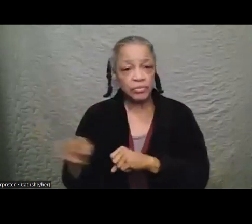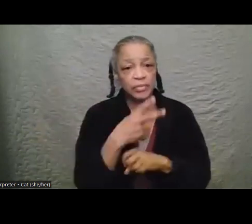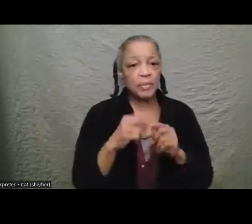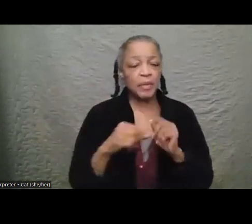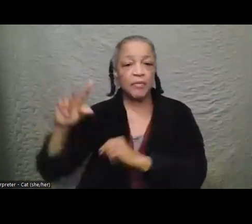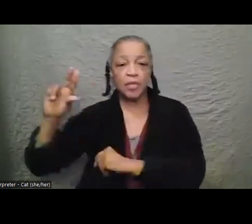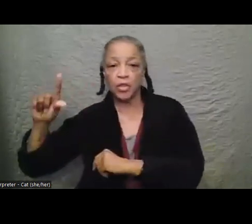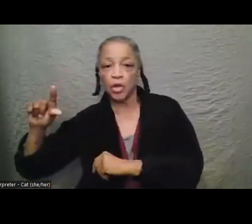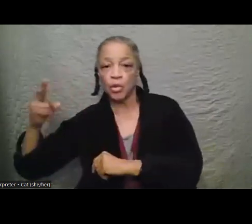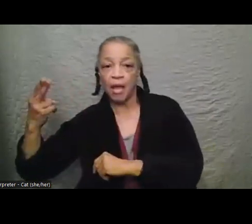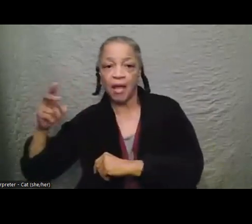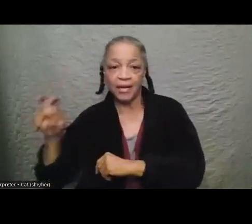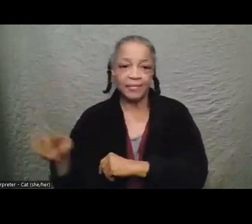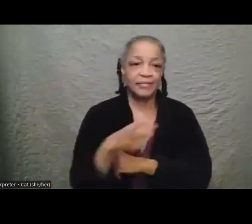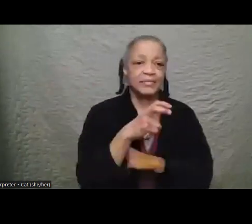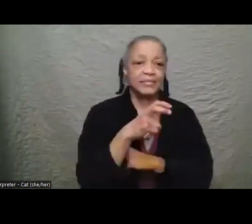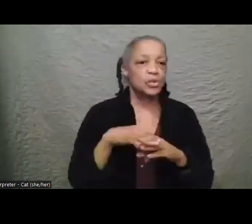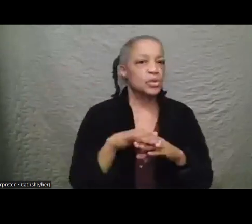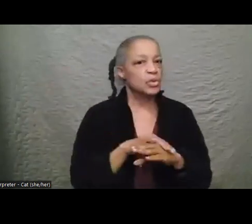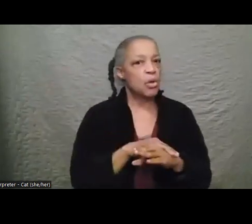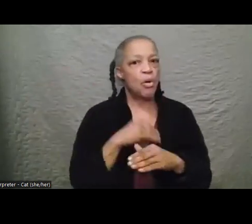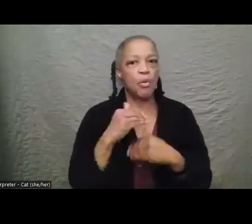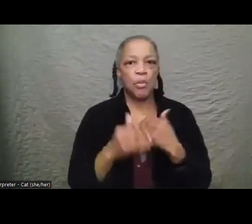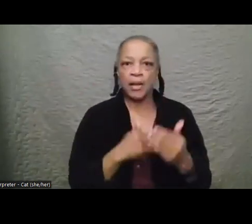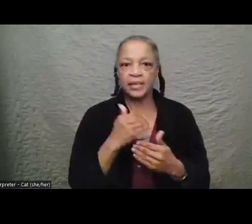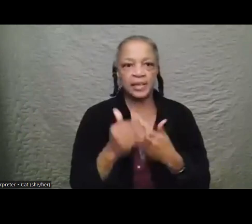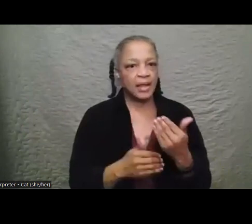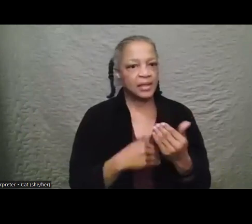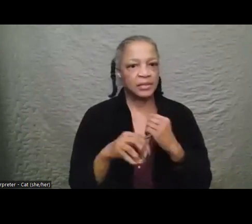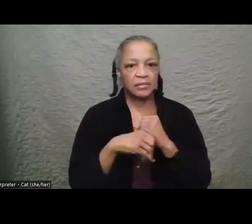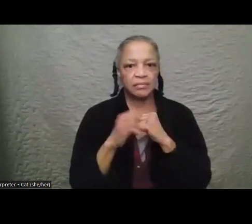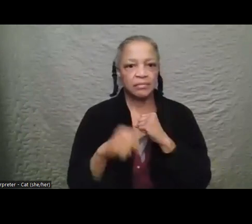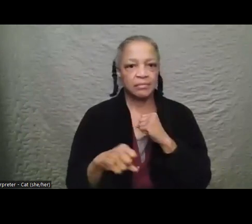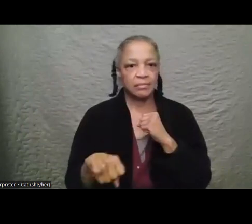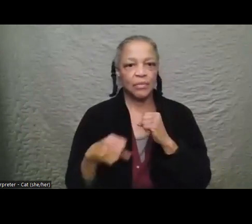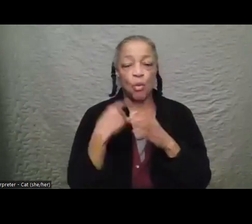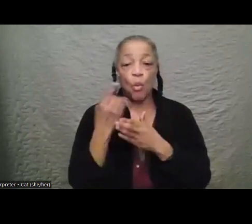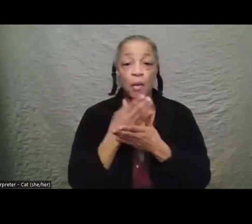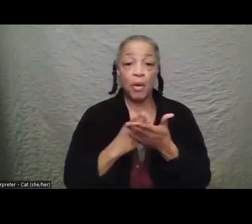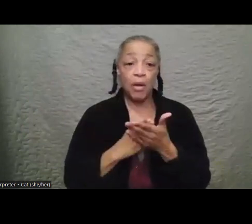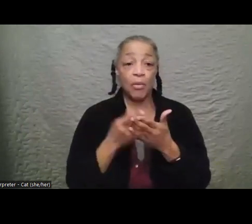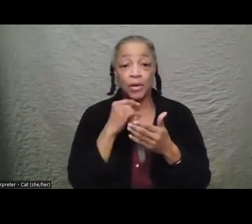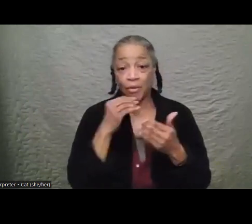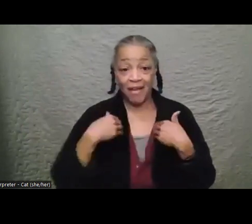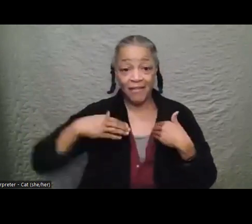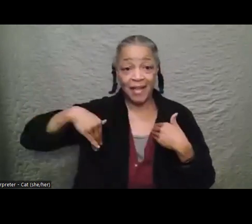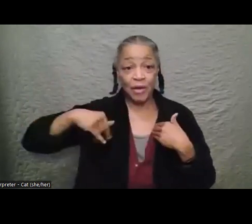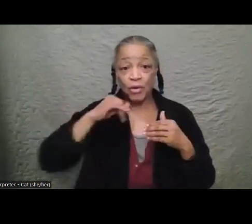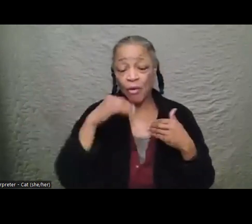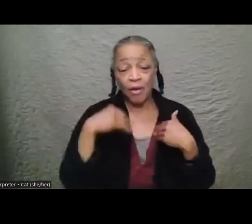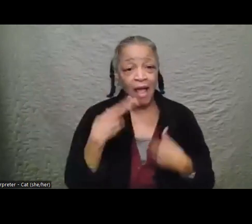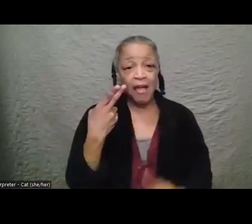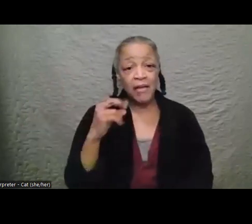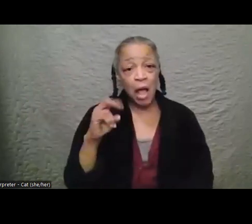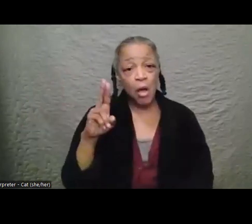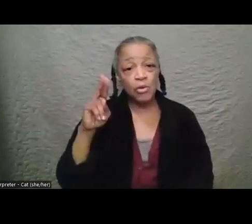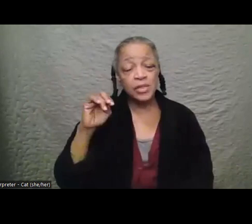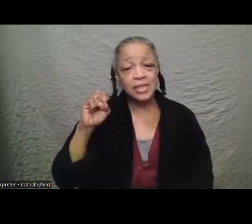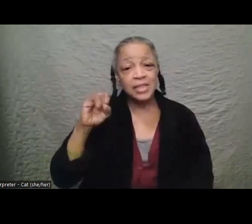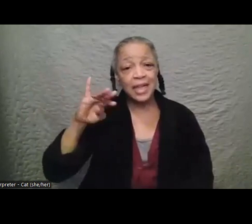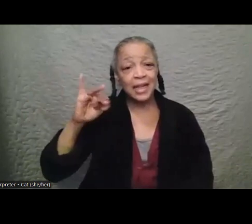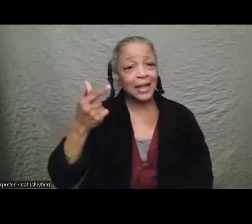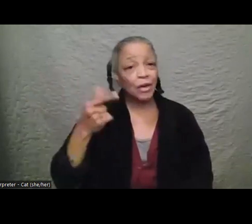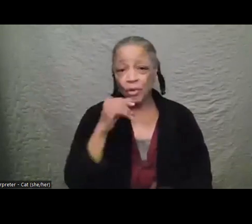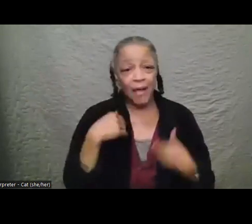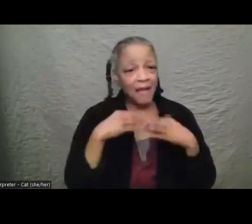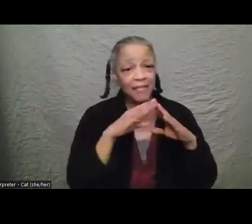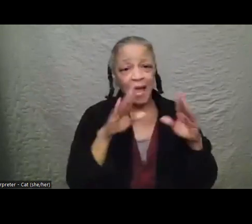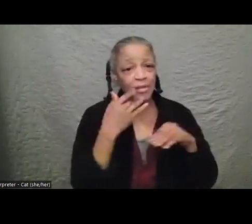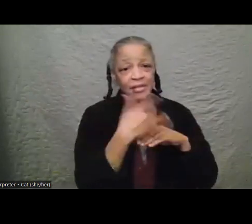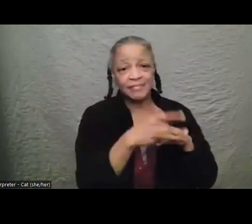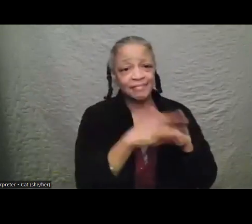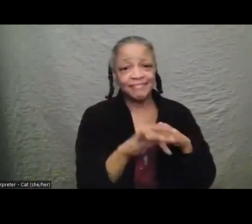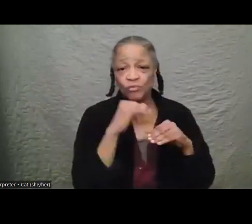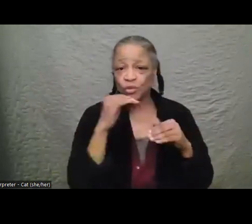it is a very slow process because the one piece that we don't have is housing.